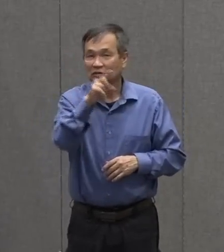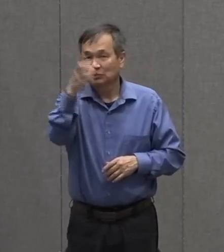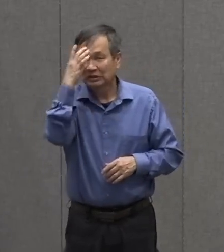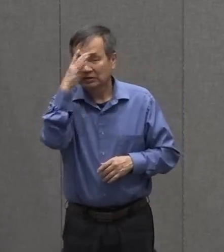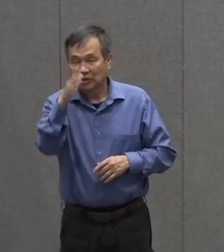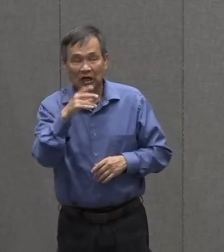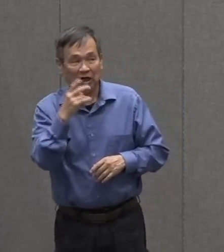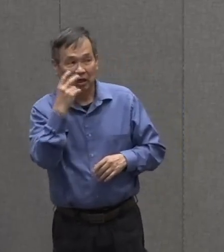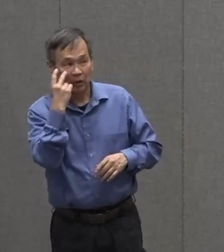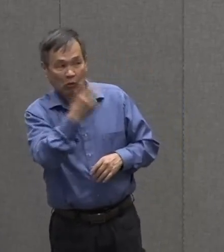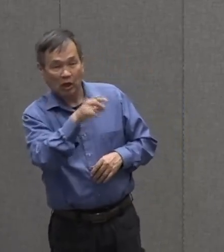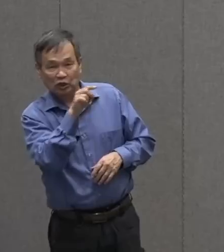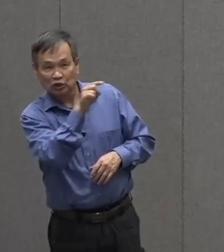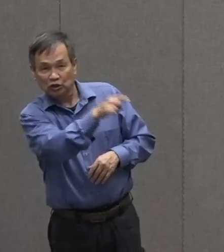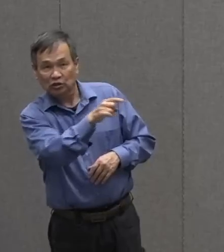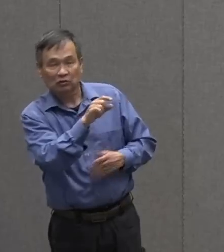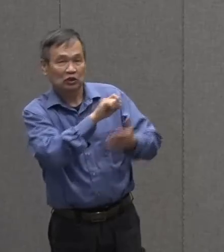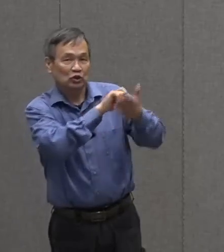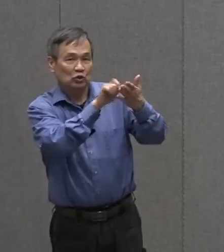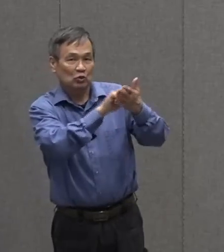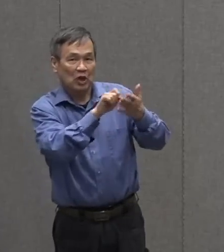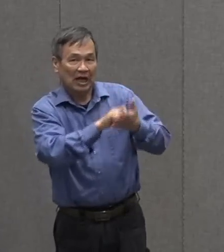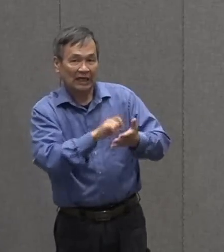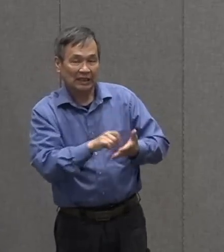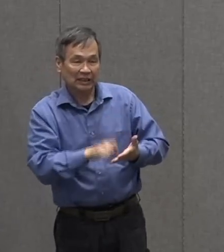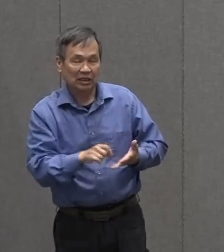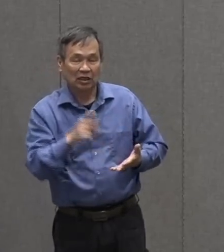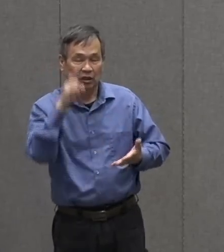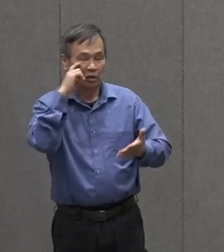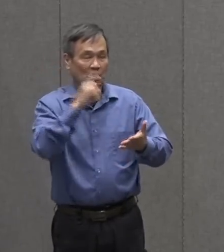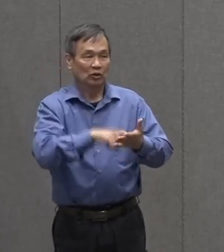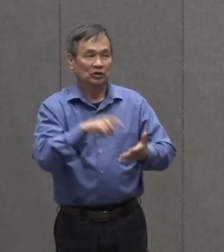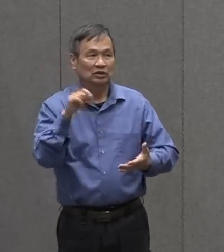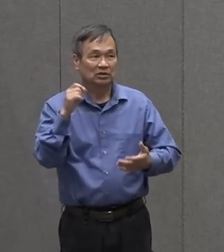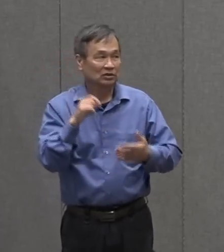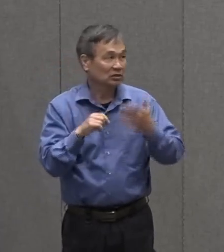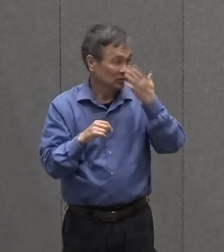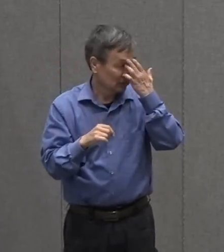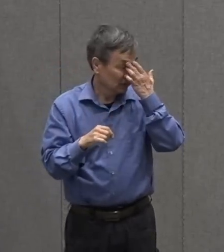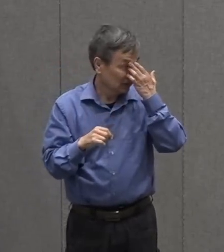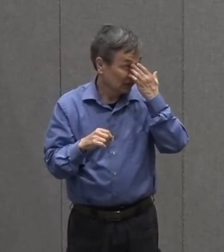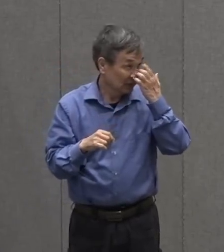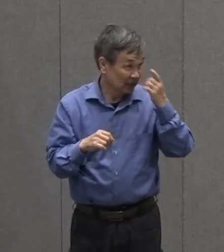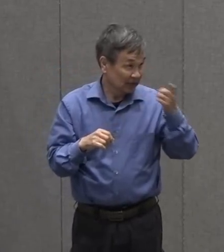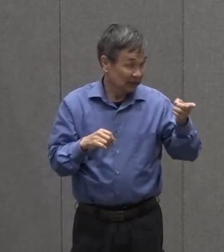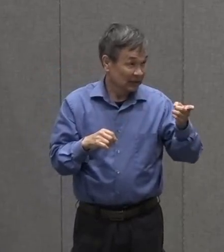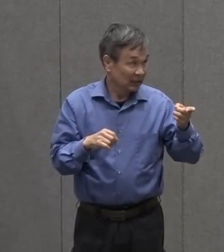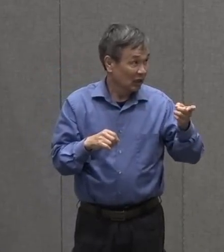what she might have been writing. No, yay! You can't see it.